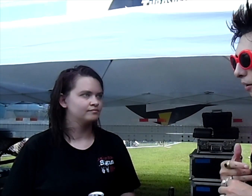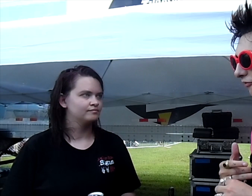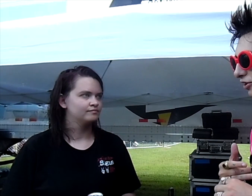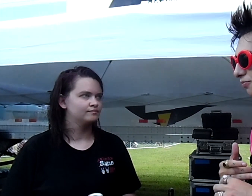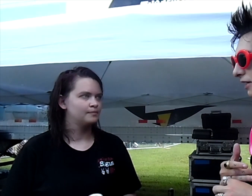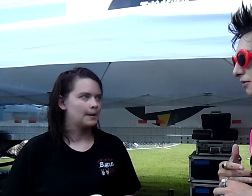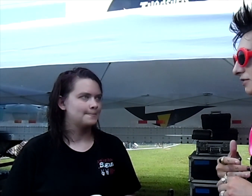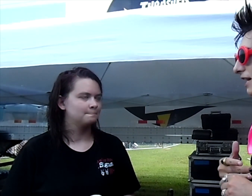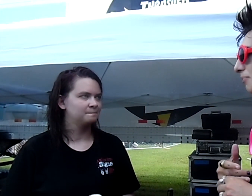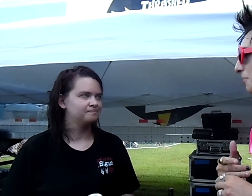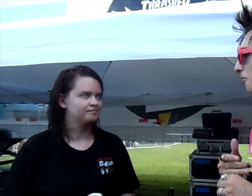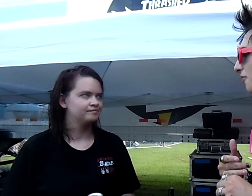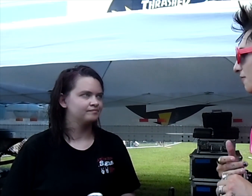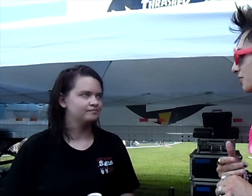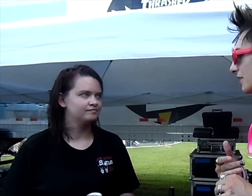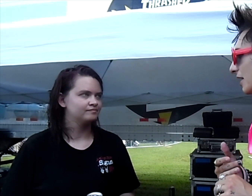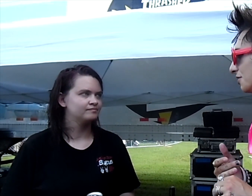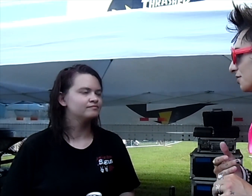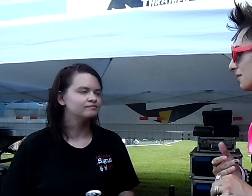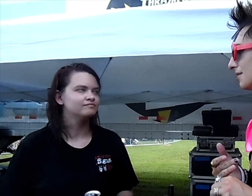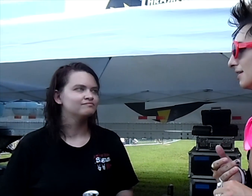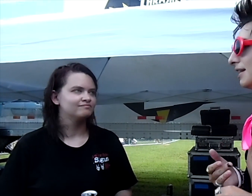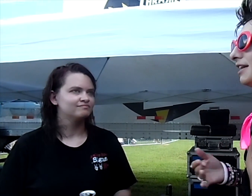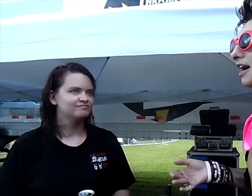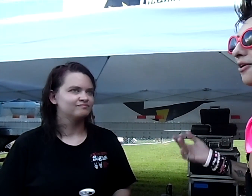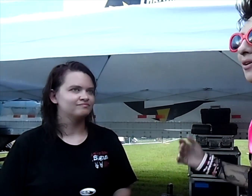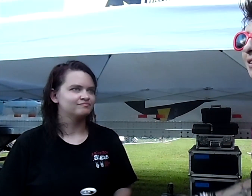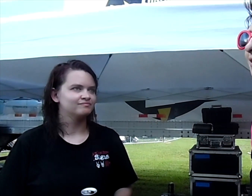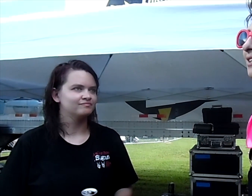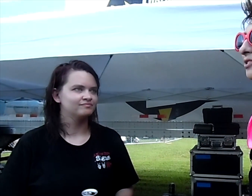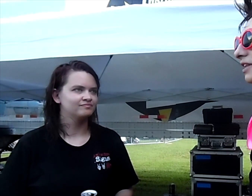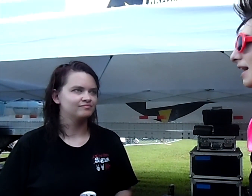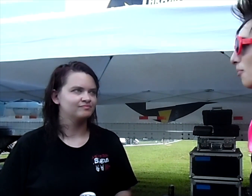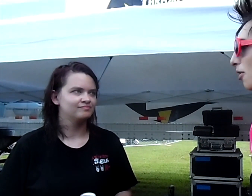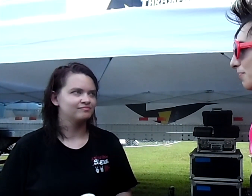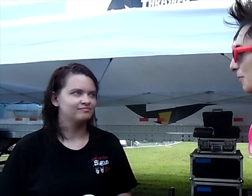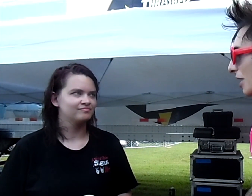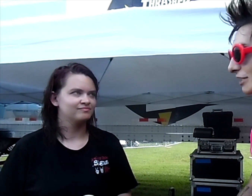when we first played there were ten people in front of our stage and now it's a lot more